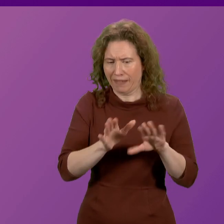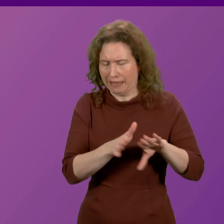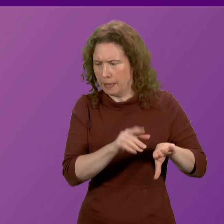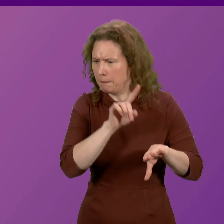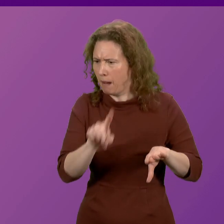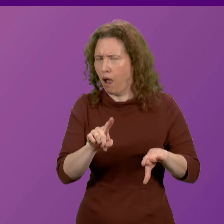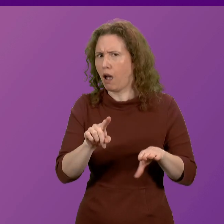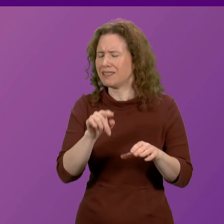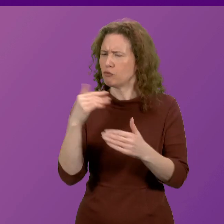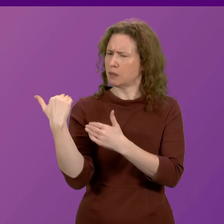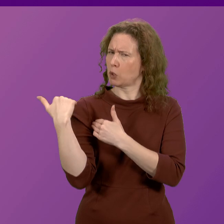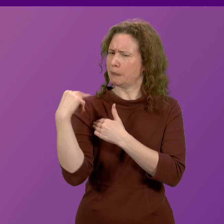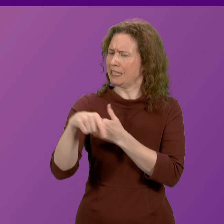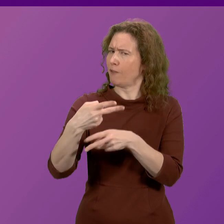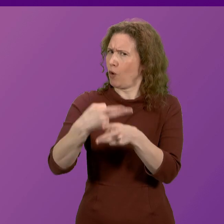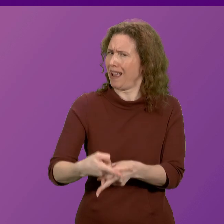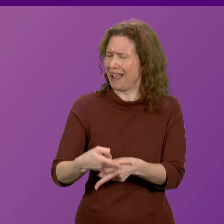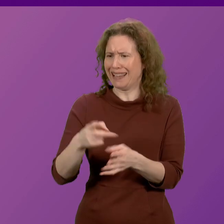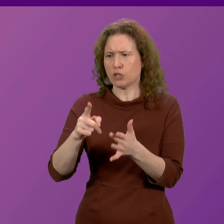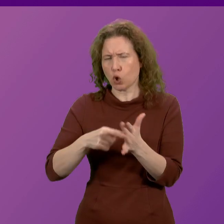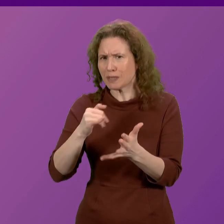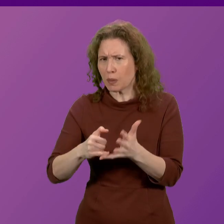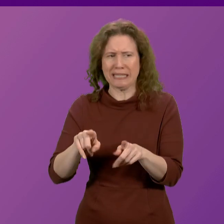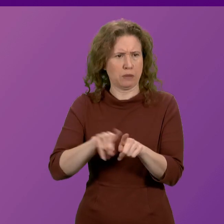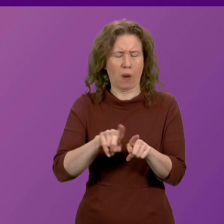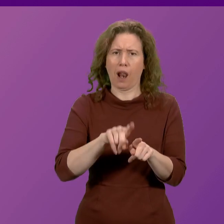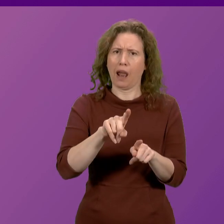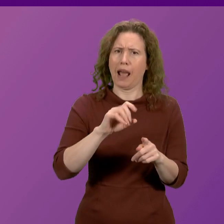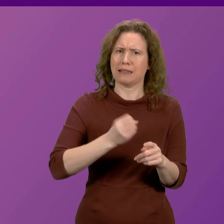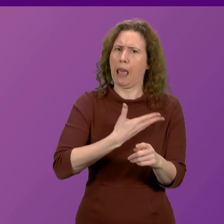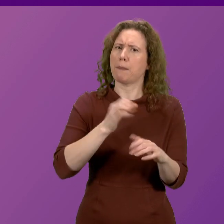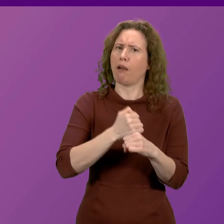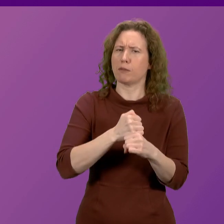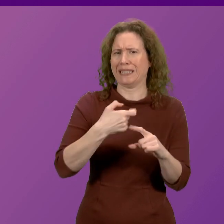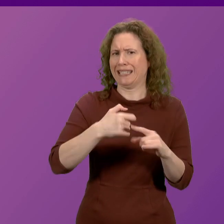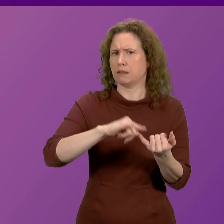much as it does with Keir Starmer? Since 2021, the care sector has been in limbo,